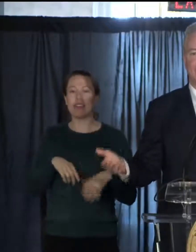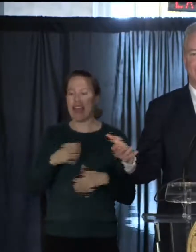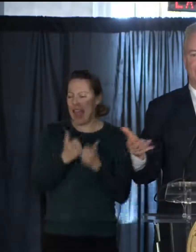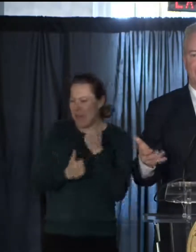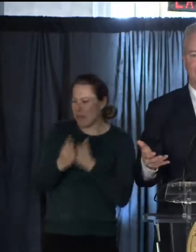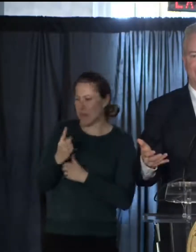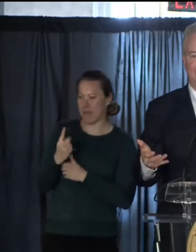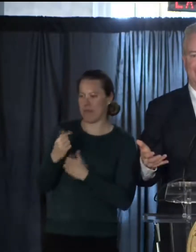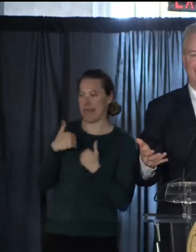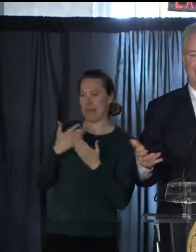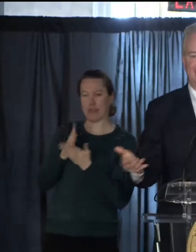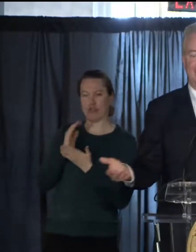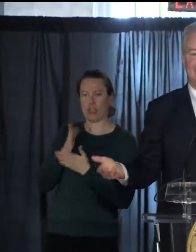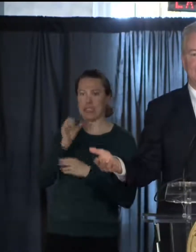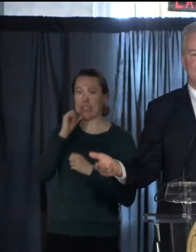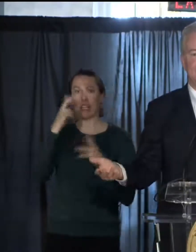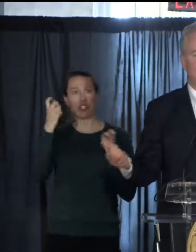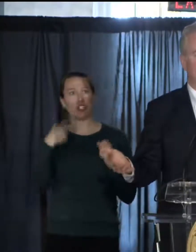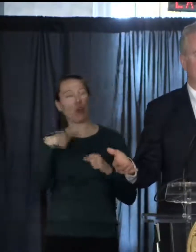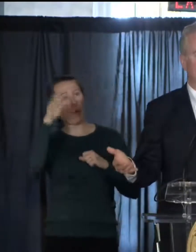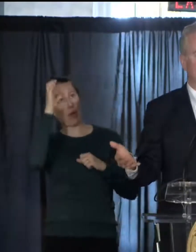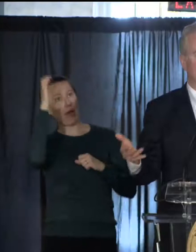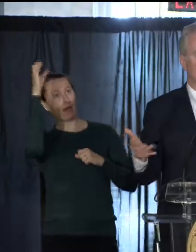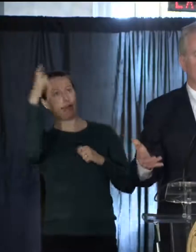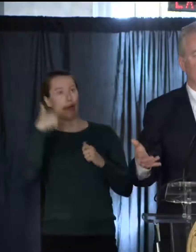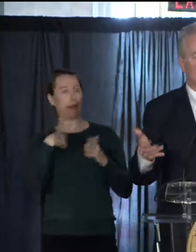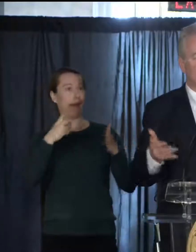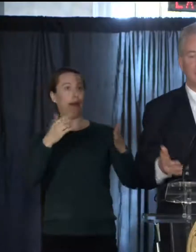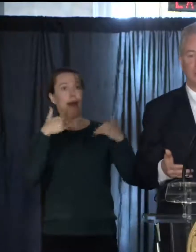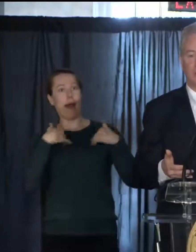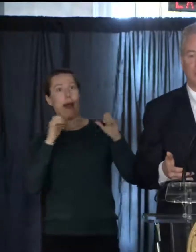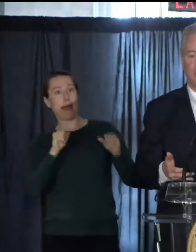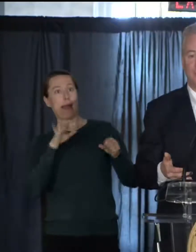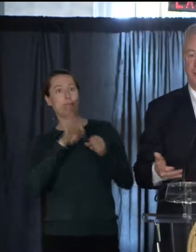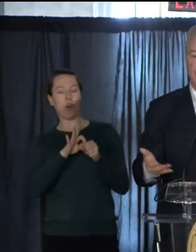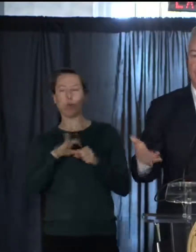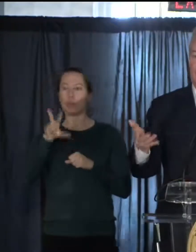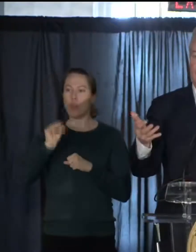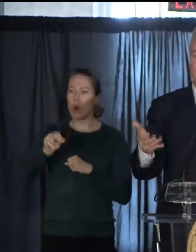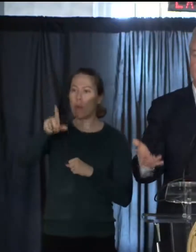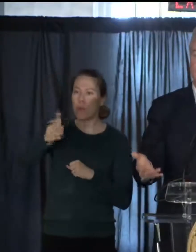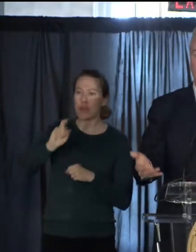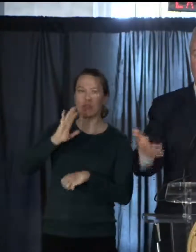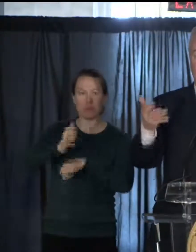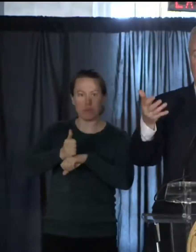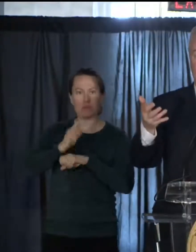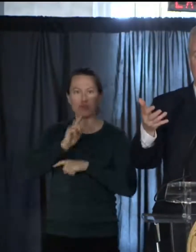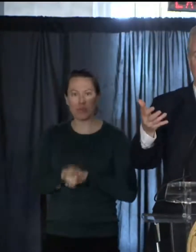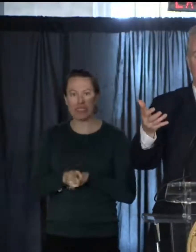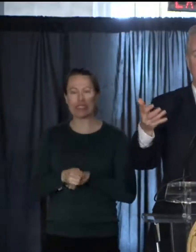THEORETICAL RIGHT. IT NEEDS TO BE SOMETHING THAT IS REAL. NOW, HERE IN THE DISTRICT OF COLUMBIA YOU ARE NOT PUTTING UP DIRECT BARRIERS TO VOTING.